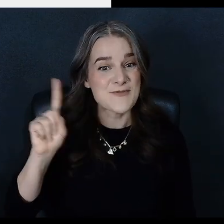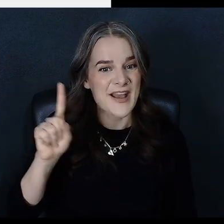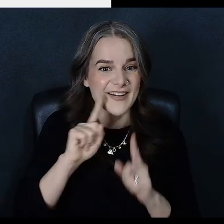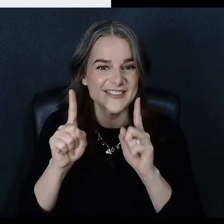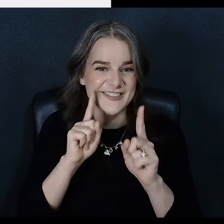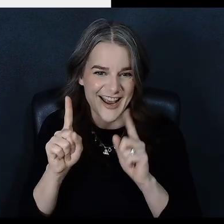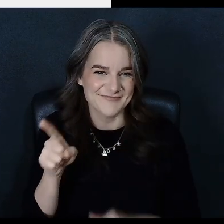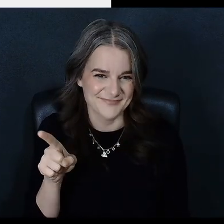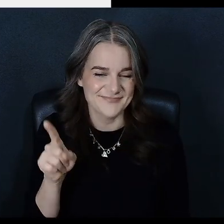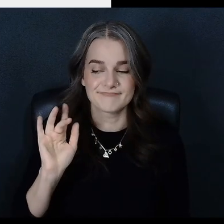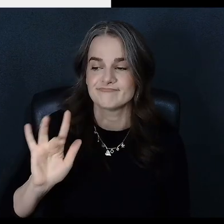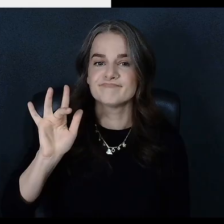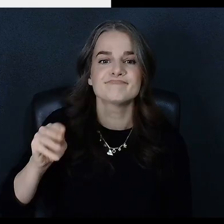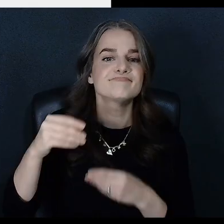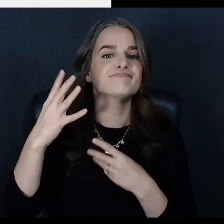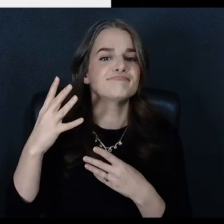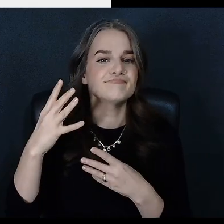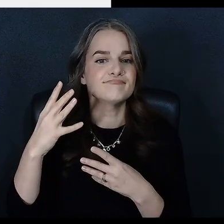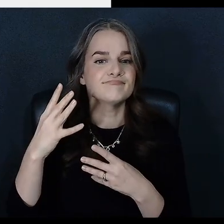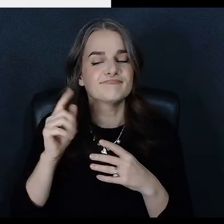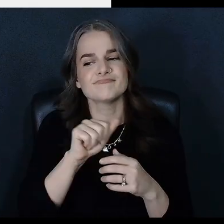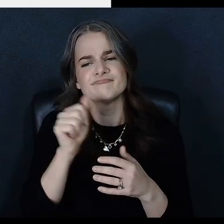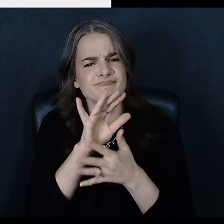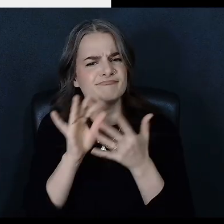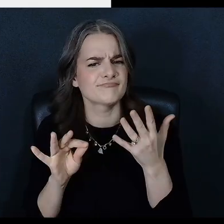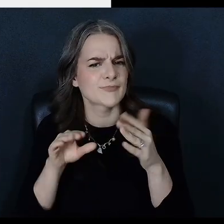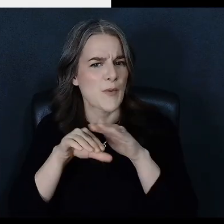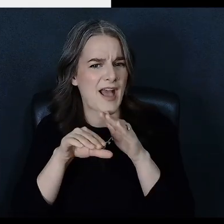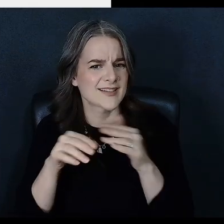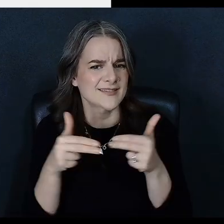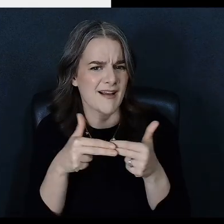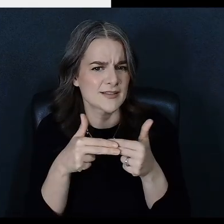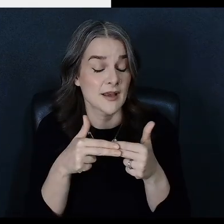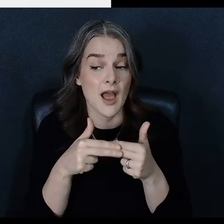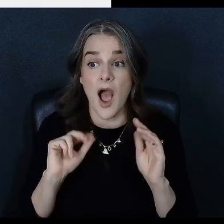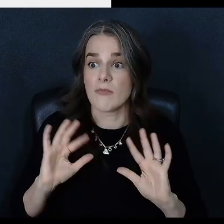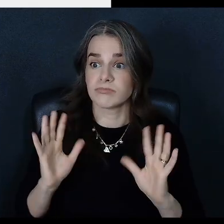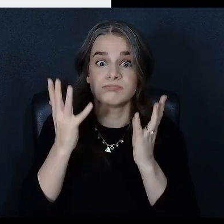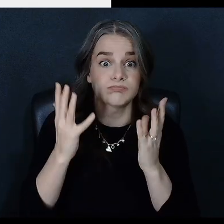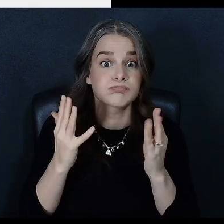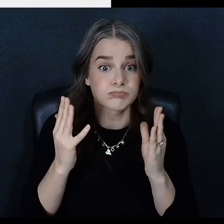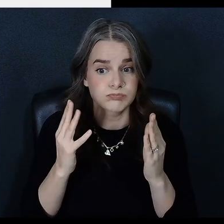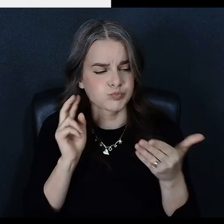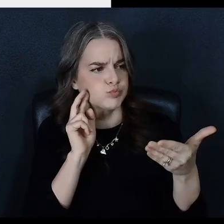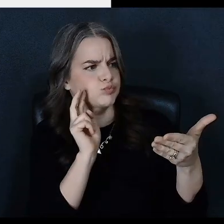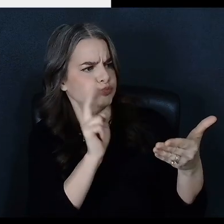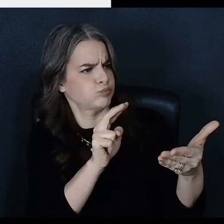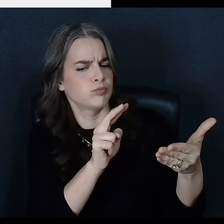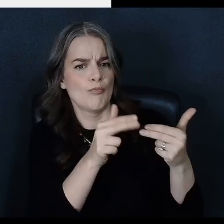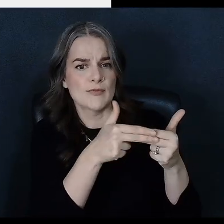Like I was saying a second ago, I would encourage you to get the slides because I'm going to talk about a lot of things-- a lot of technology tools--